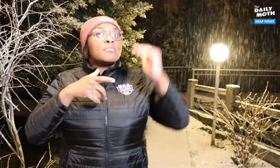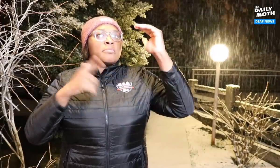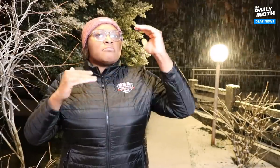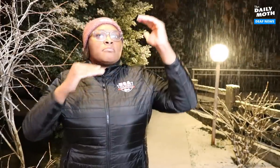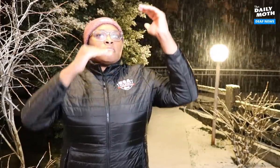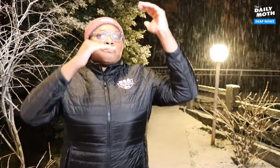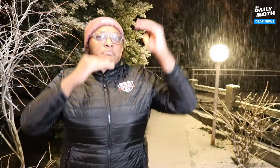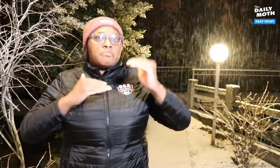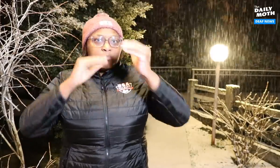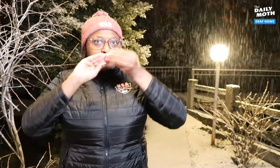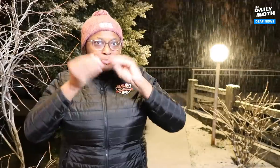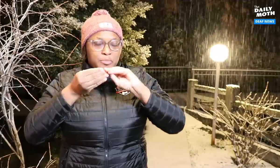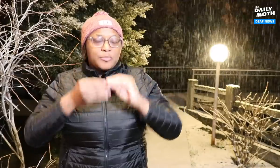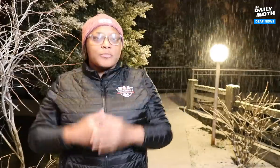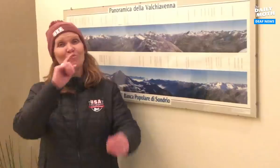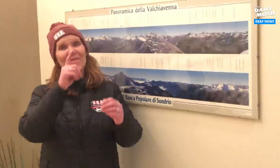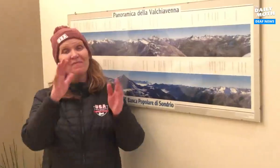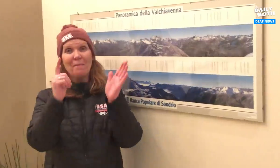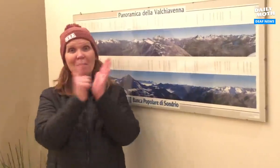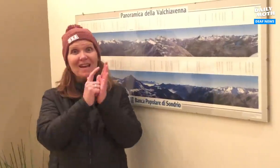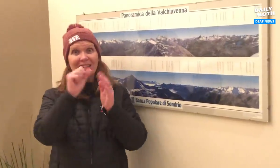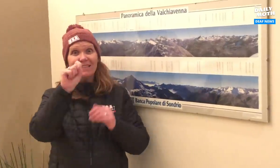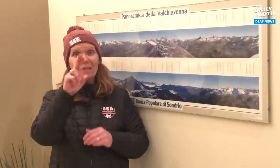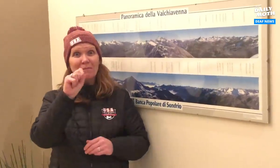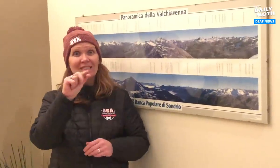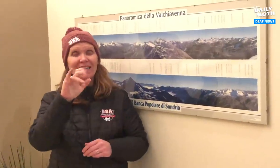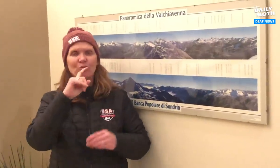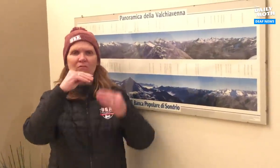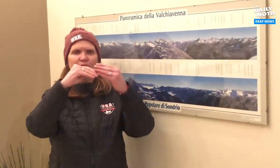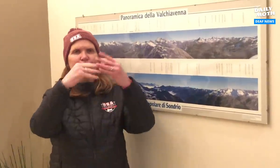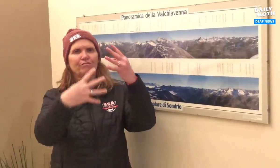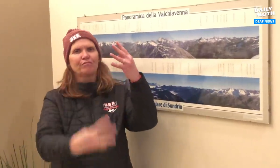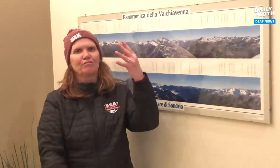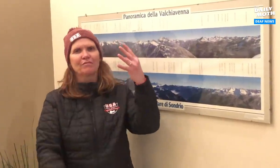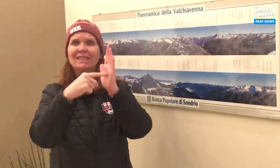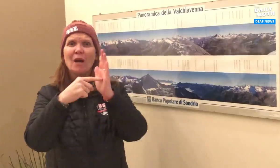choosing a specific number. There is an extensive list of banned substances.